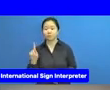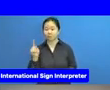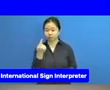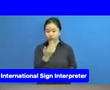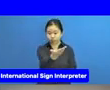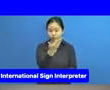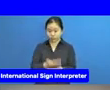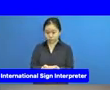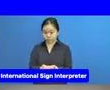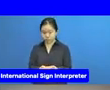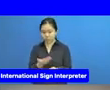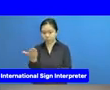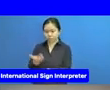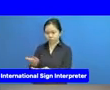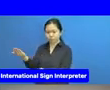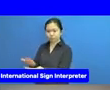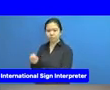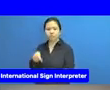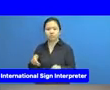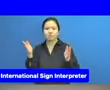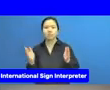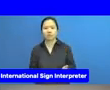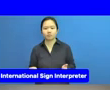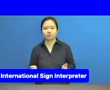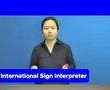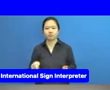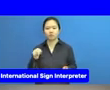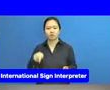should be built on fair principles. This is essential to Perform Europe.